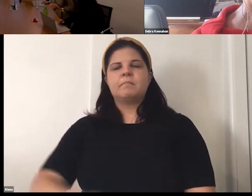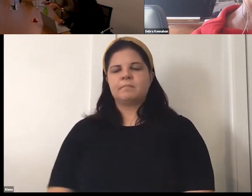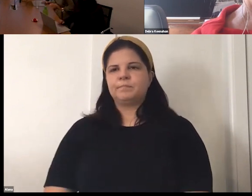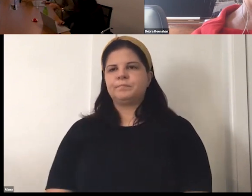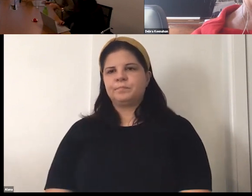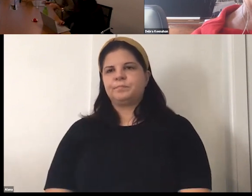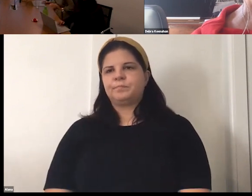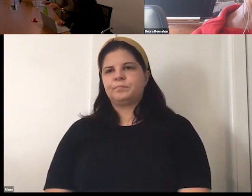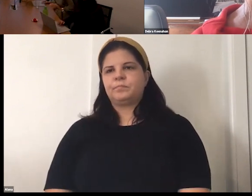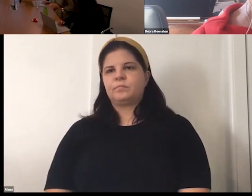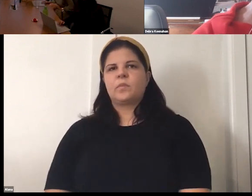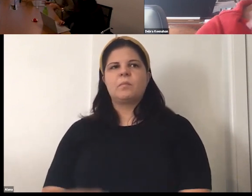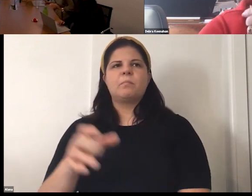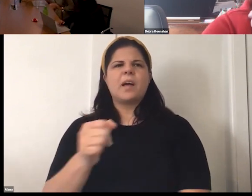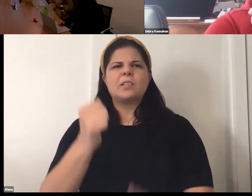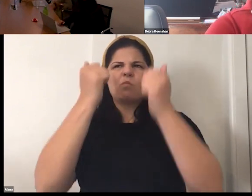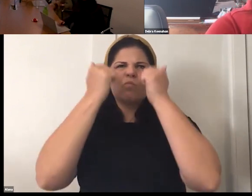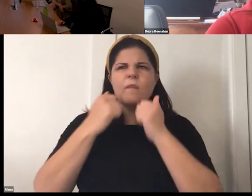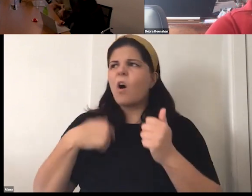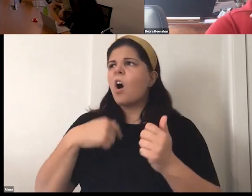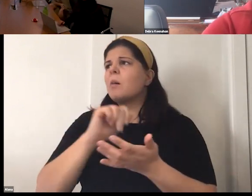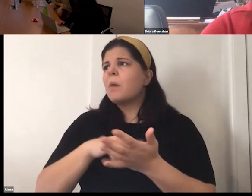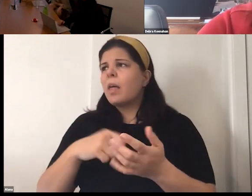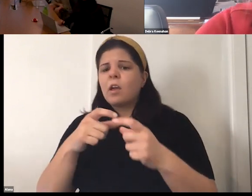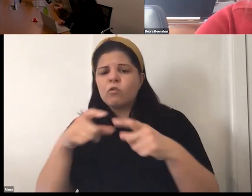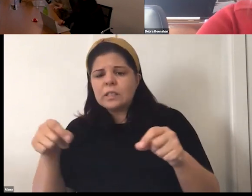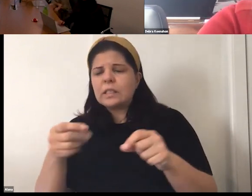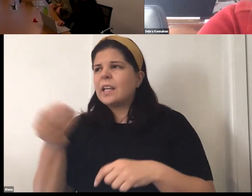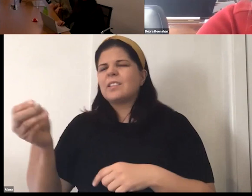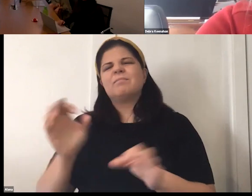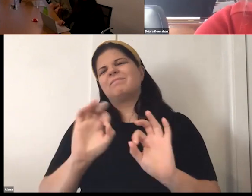And we don't want receipts when you've done the project either.